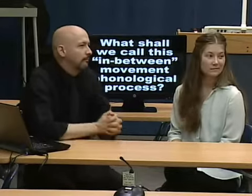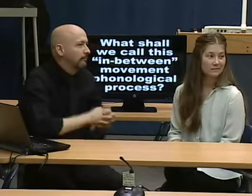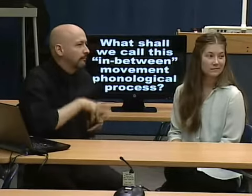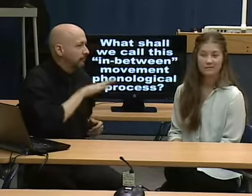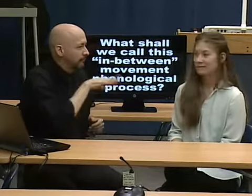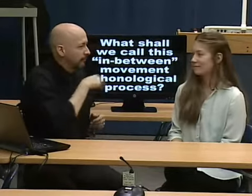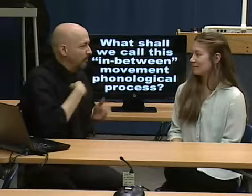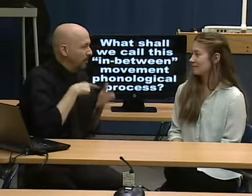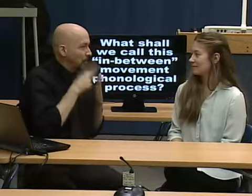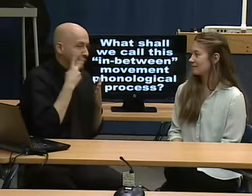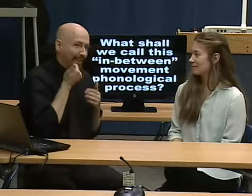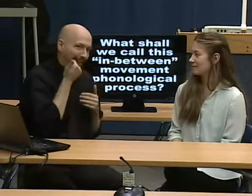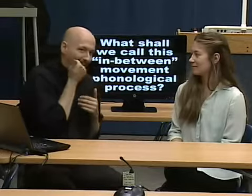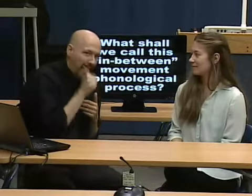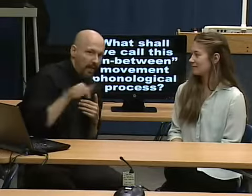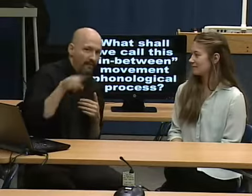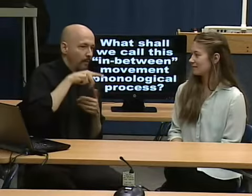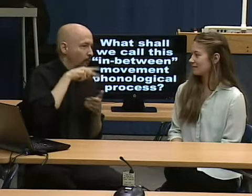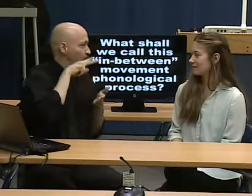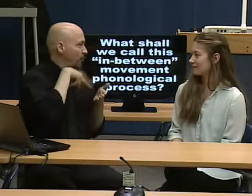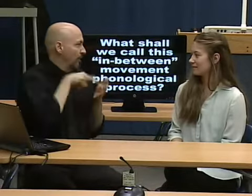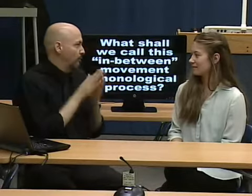Hey, we'll see if any of them have read the book.